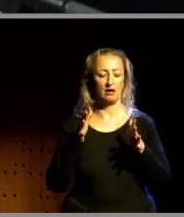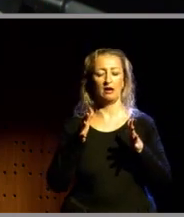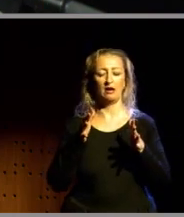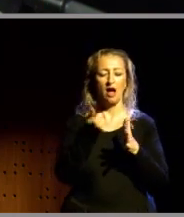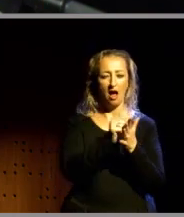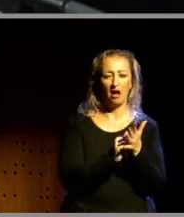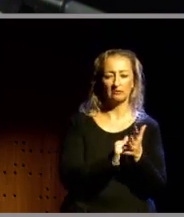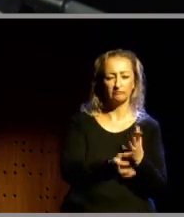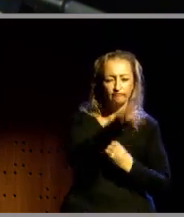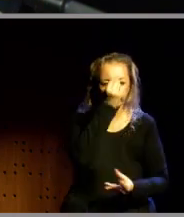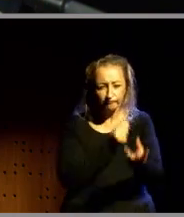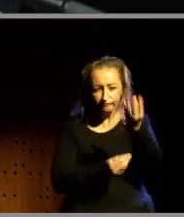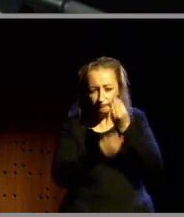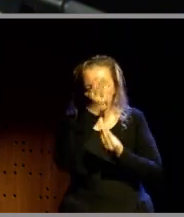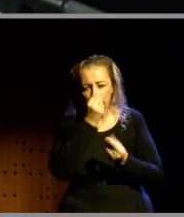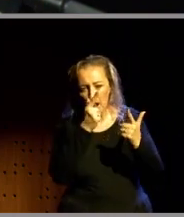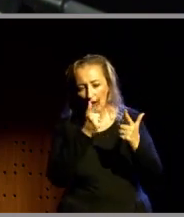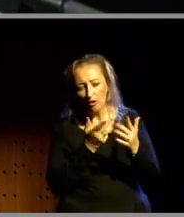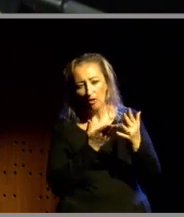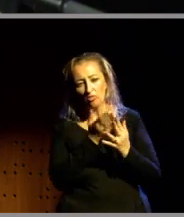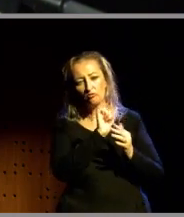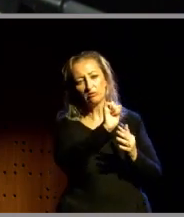through his storytelling, through acrylic paint.